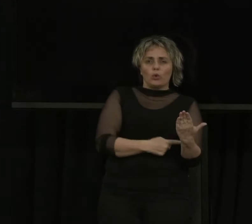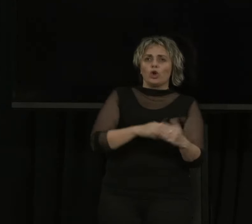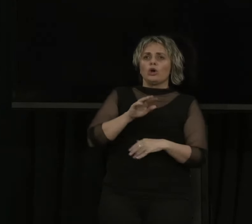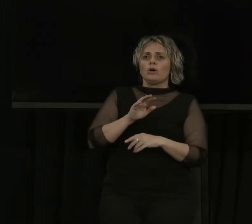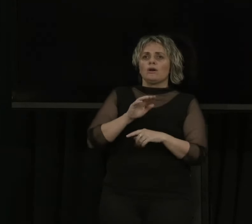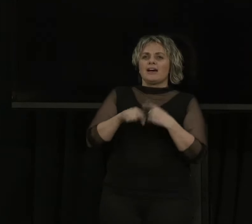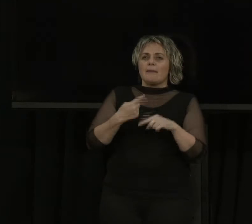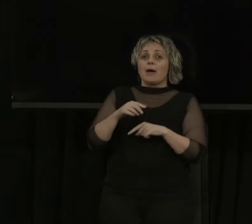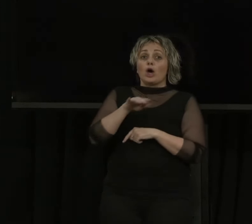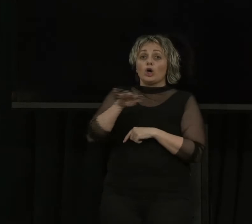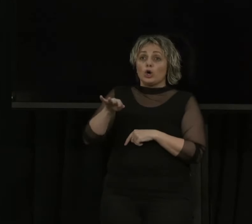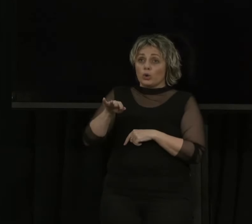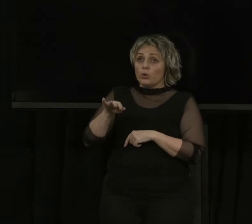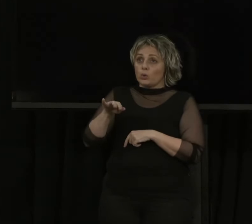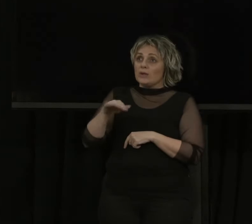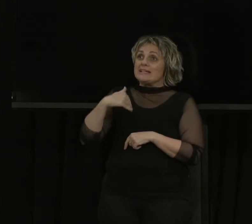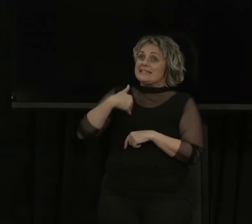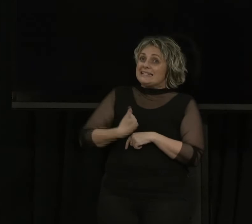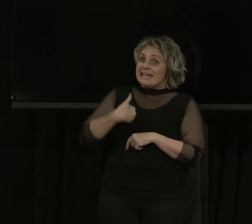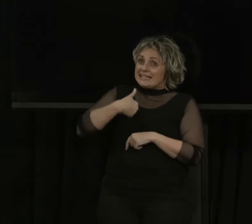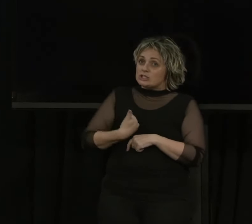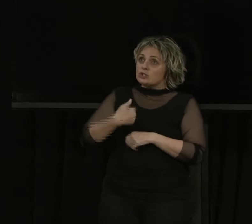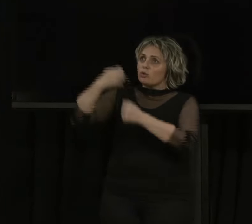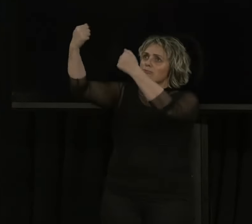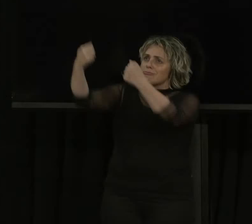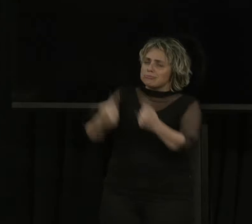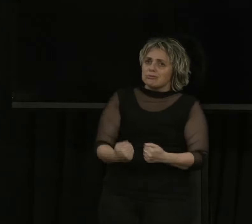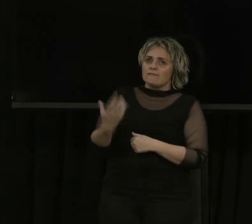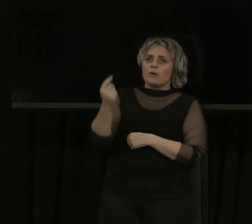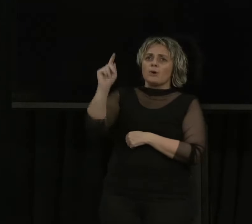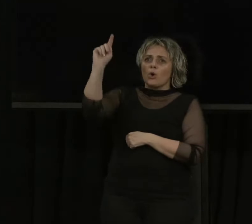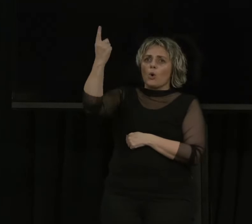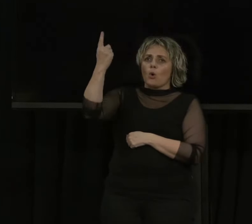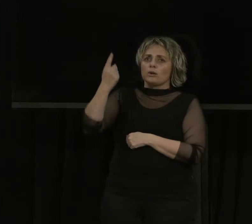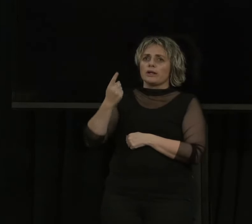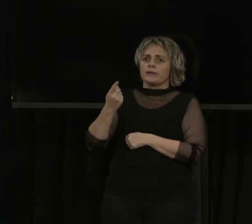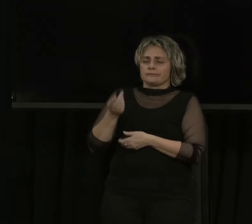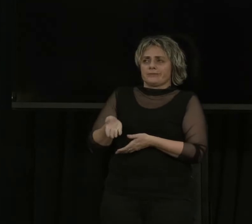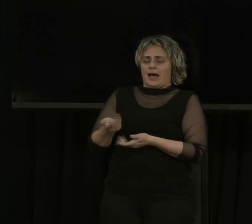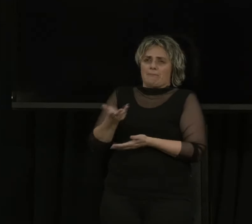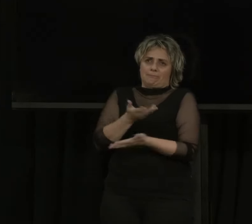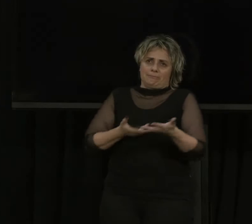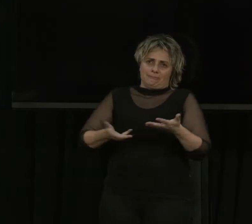Ultimately that needs to set, ultimately officials they are working with a set of criteria